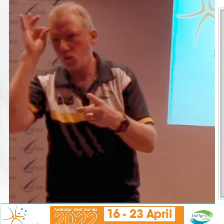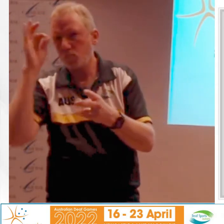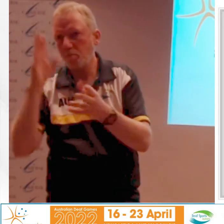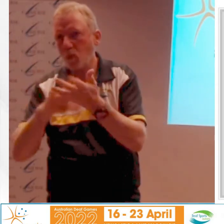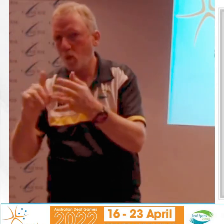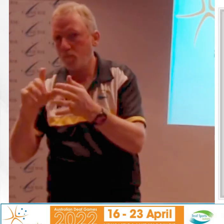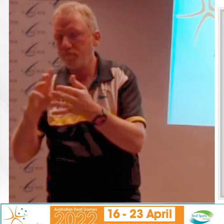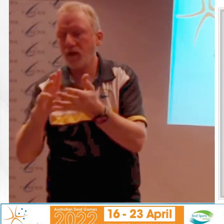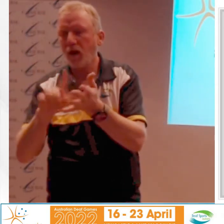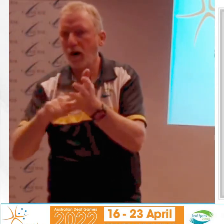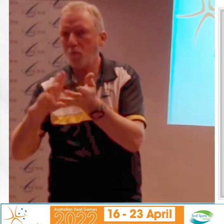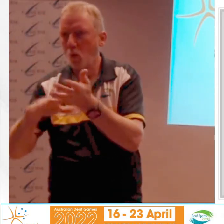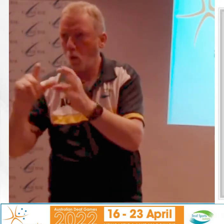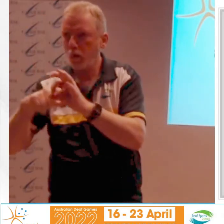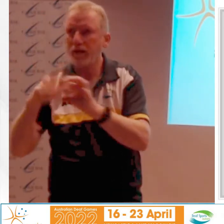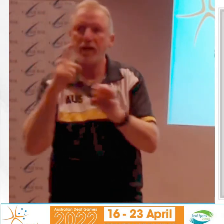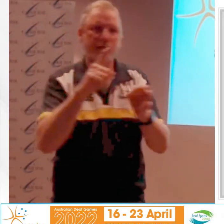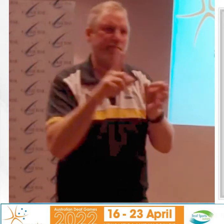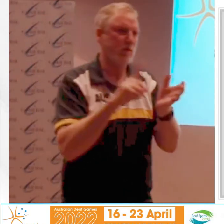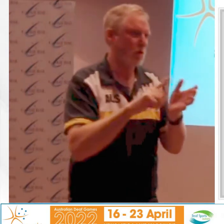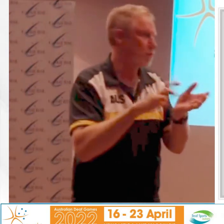both with Lake Maquarie and Newcastle Councils